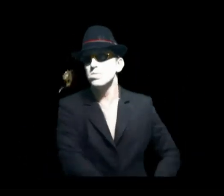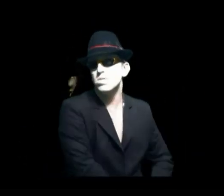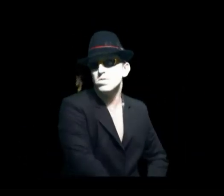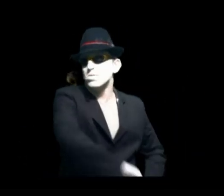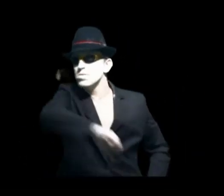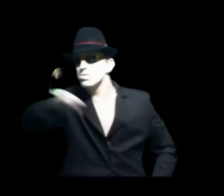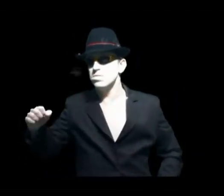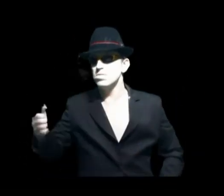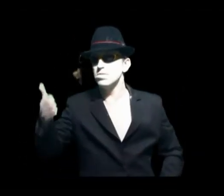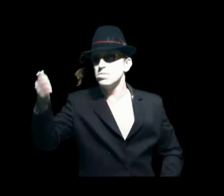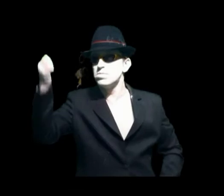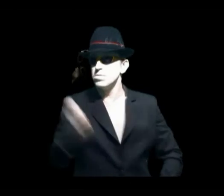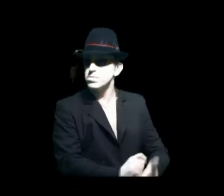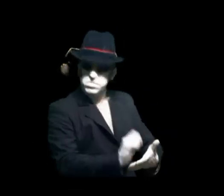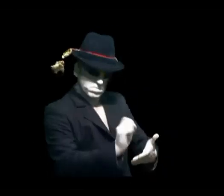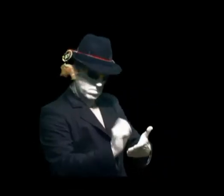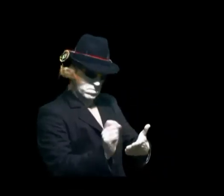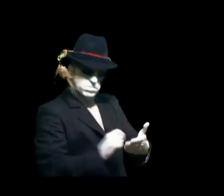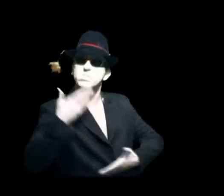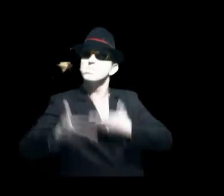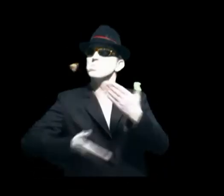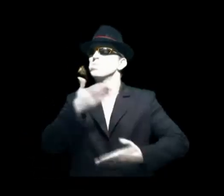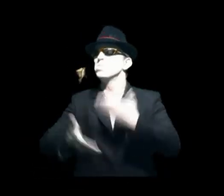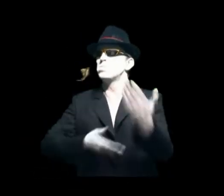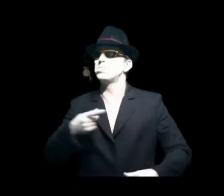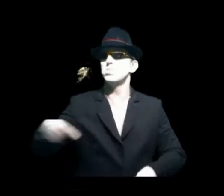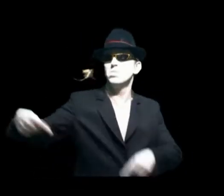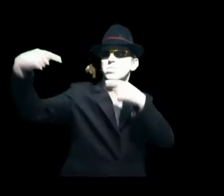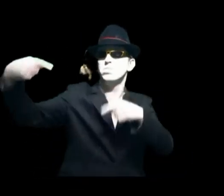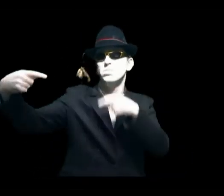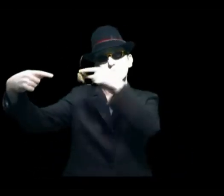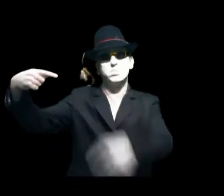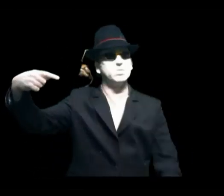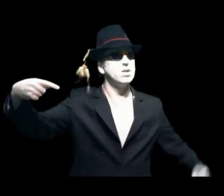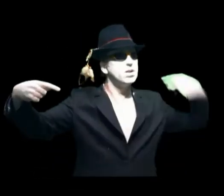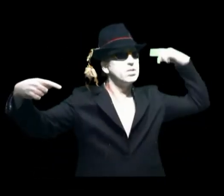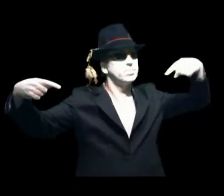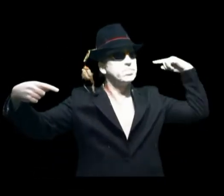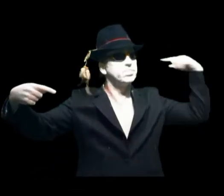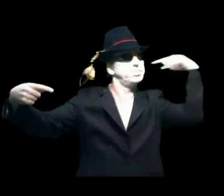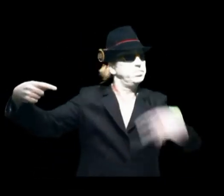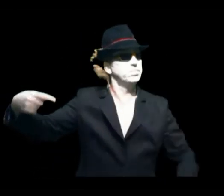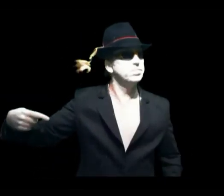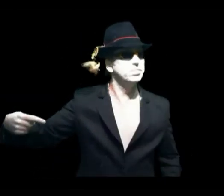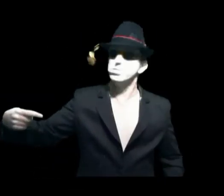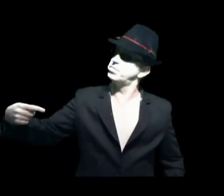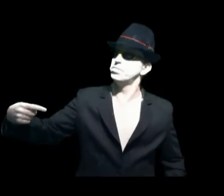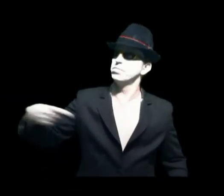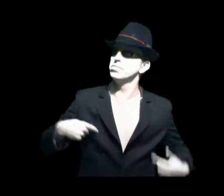Armed with a pen some paper and a platform to say some the enemy must be outa their ever loving mind shit